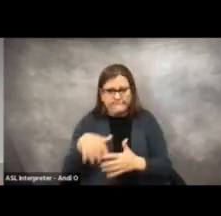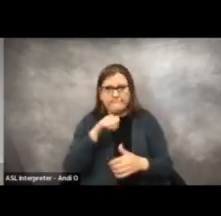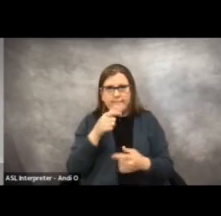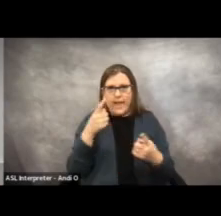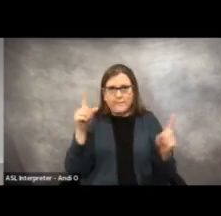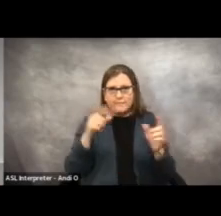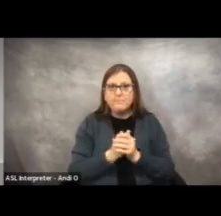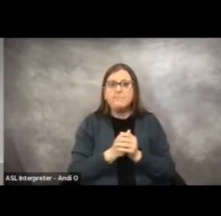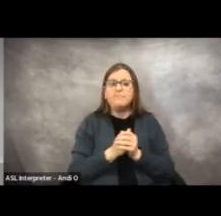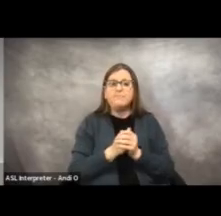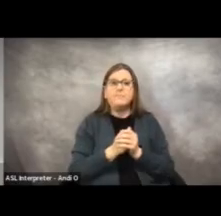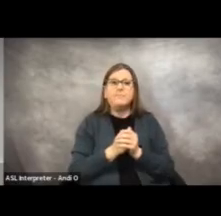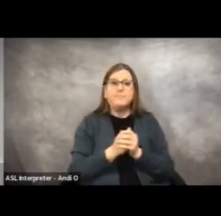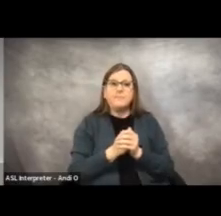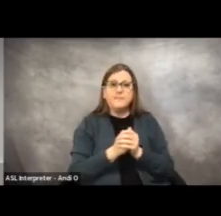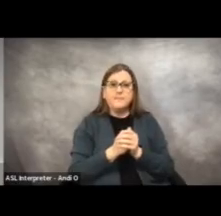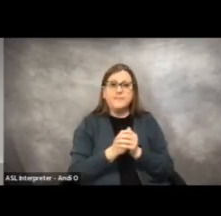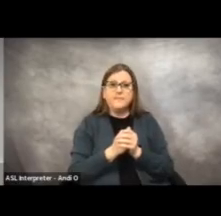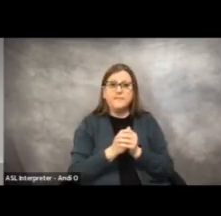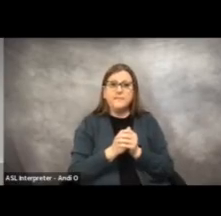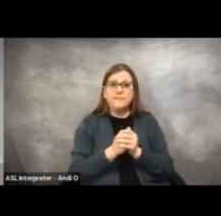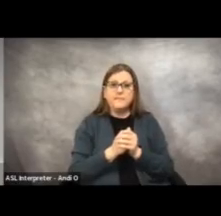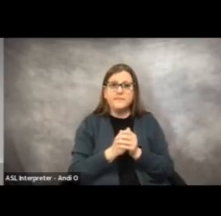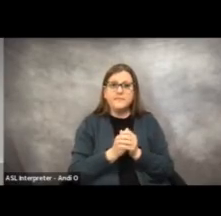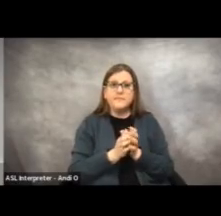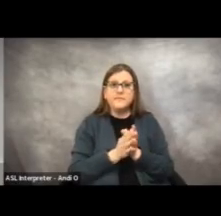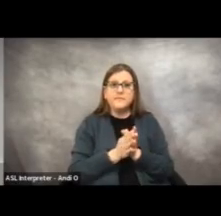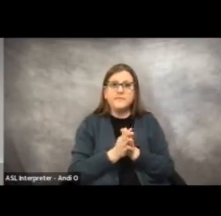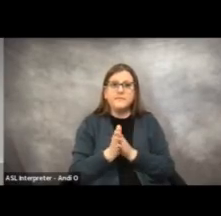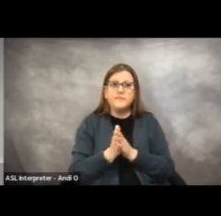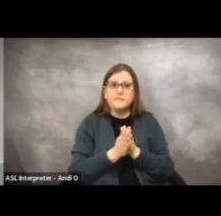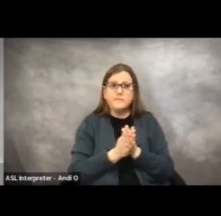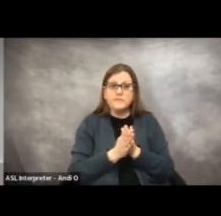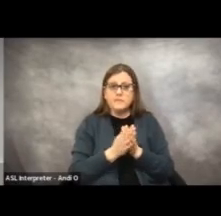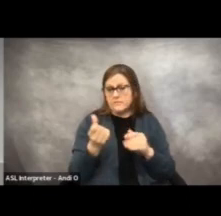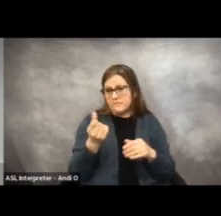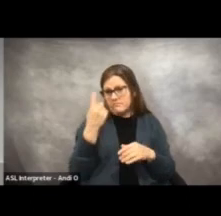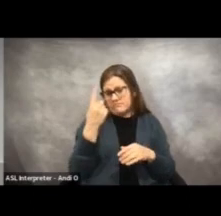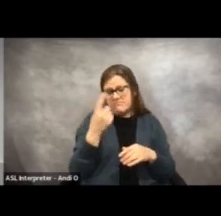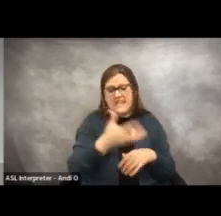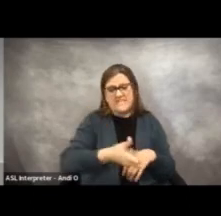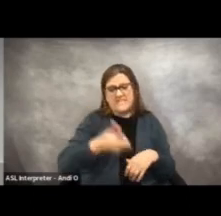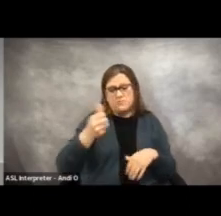please. We know separating the child from their parents has